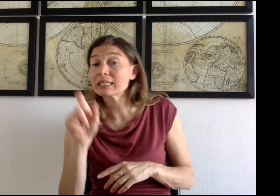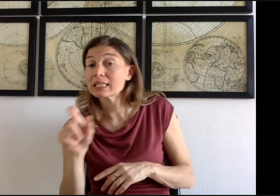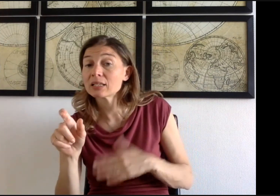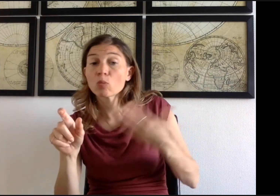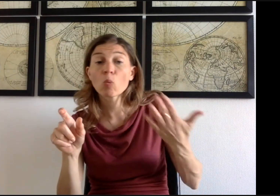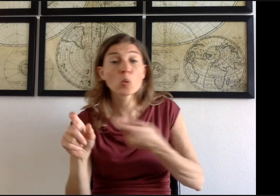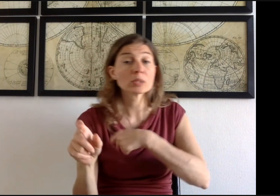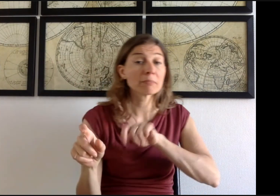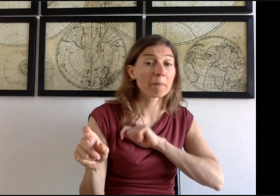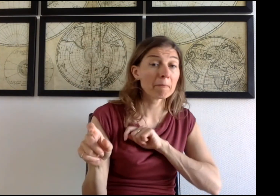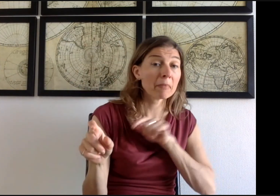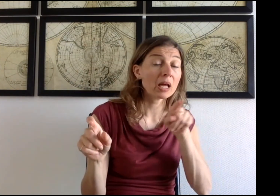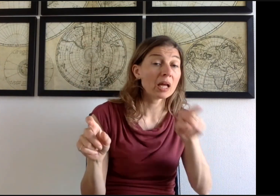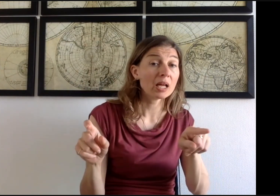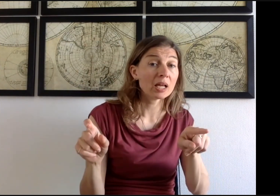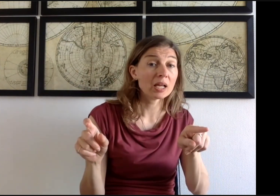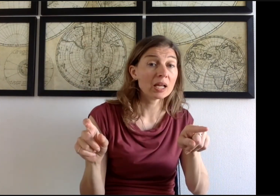Ana or Luisa maybe?